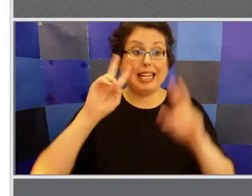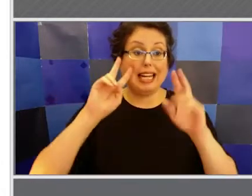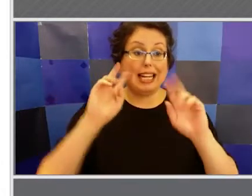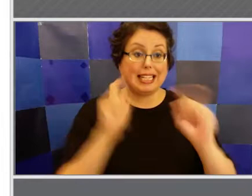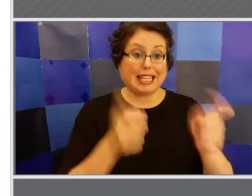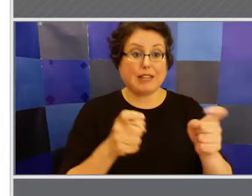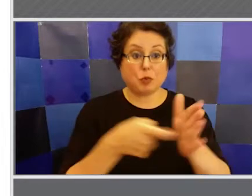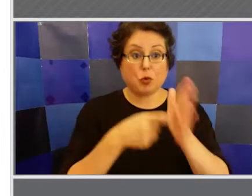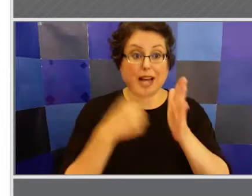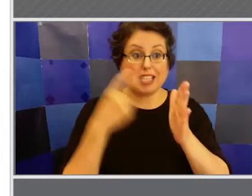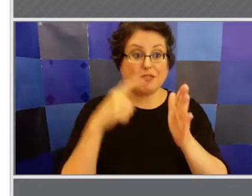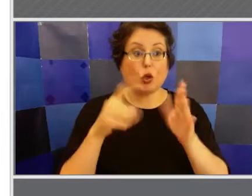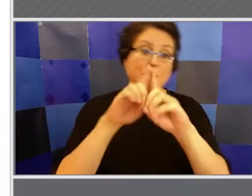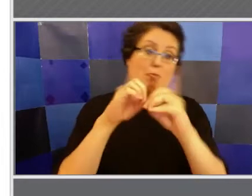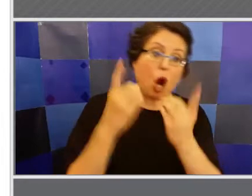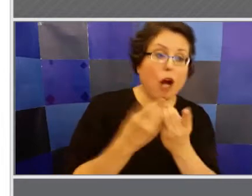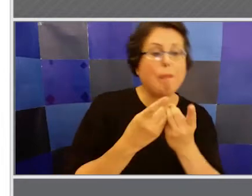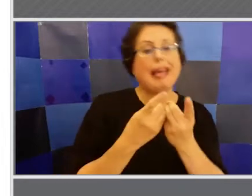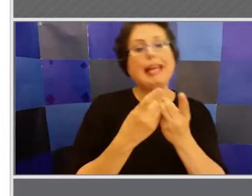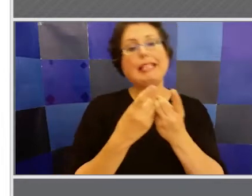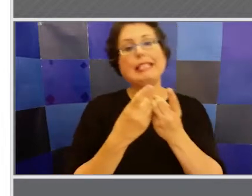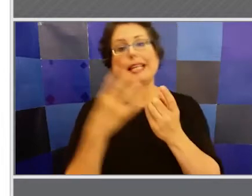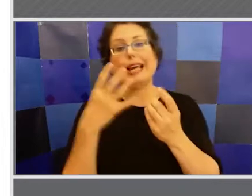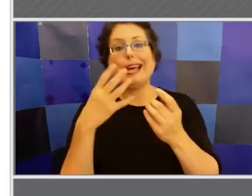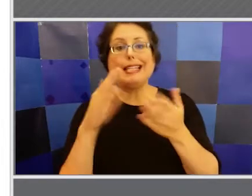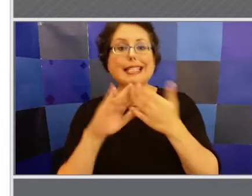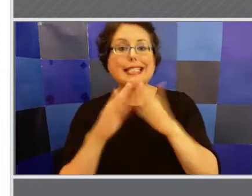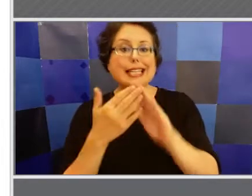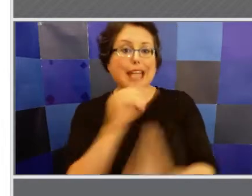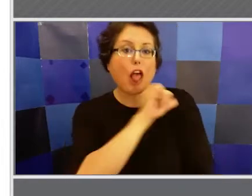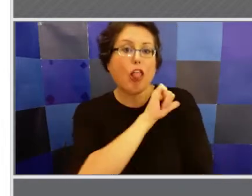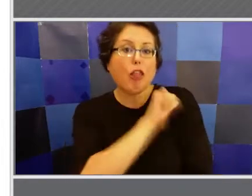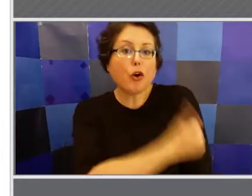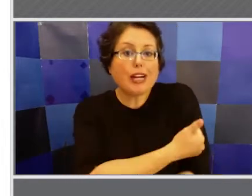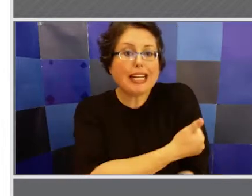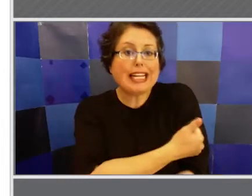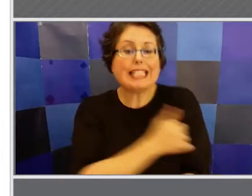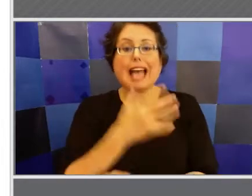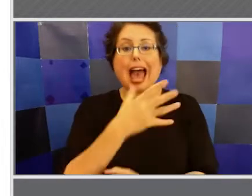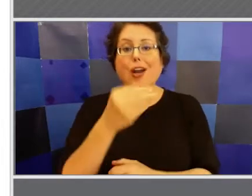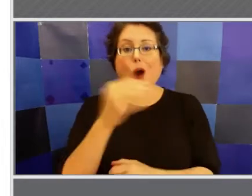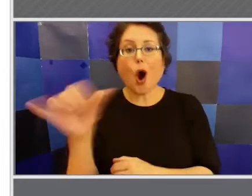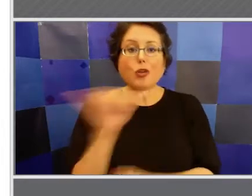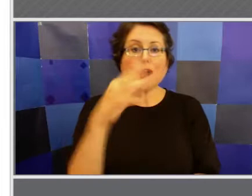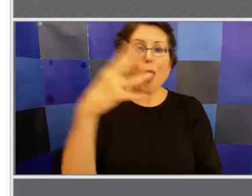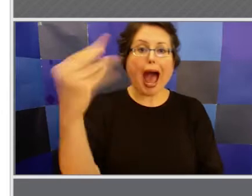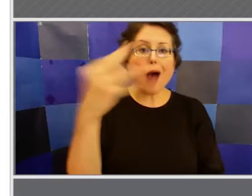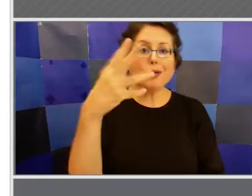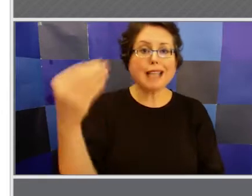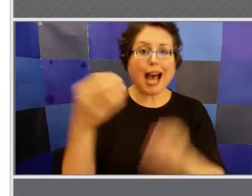departments city authorities, and then also external organizations that the city is partnered